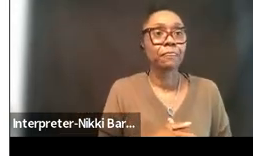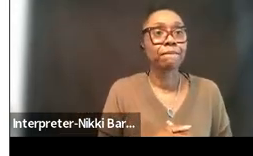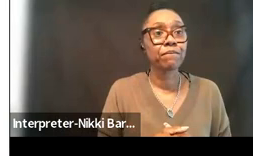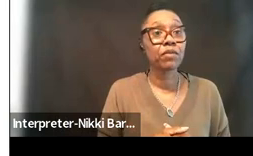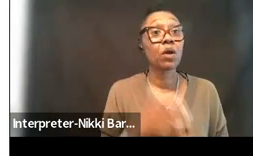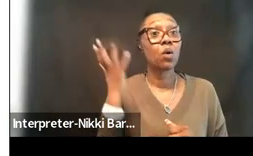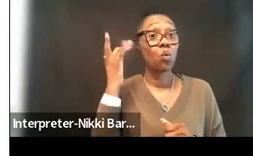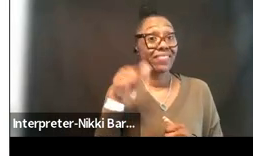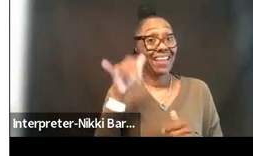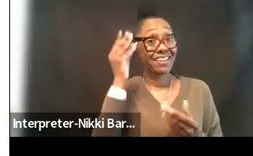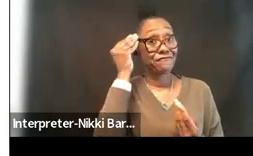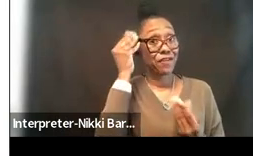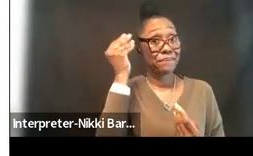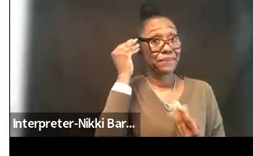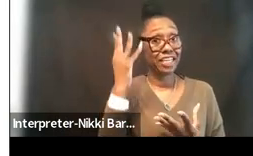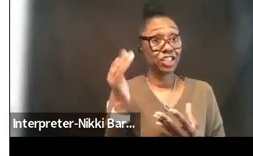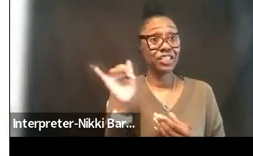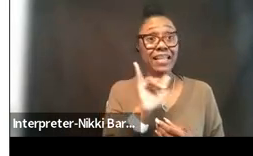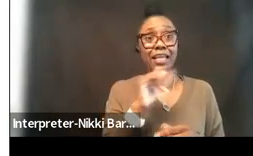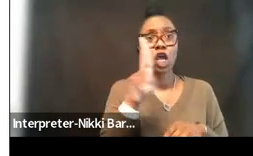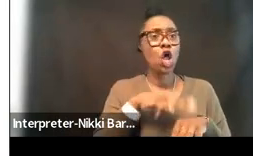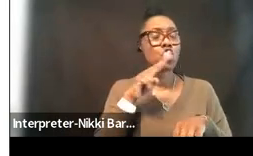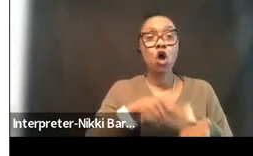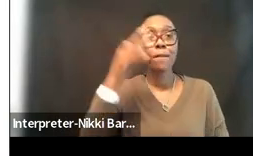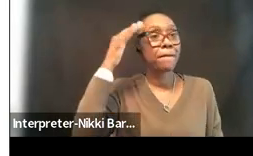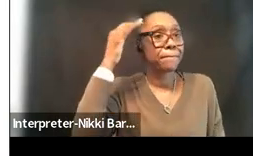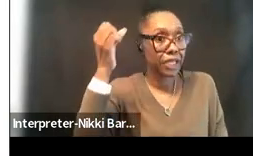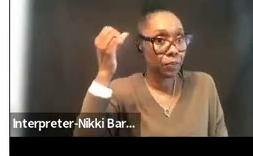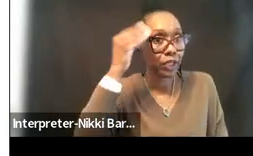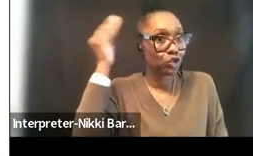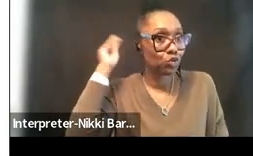Because the information is not stored like a normal memory, the memory function of our brain is affected. And again, these symptoms are normal.